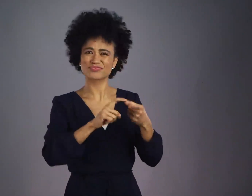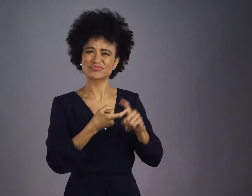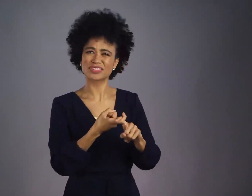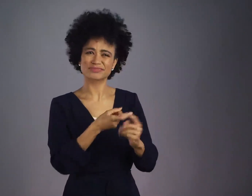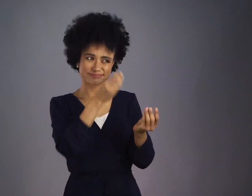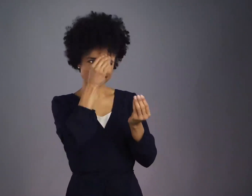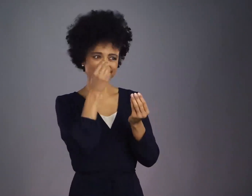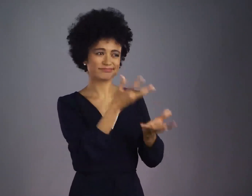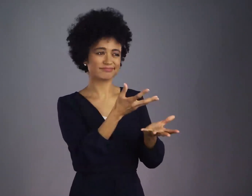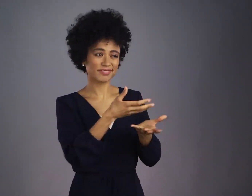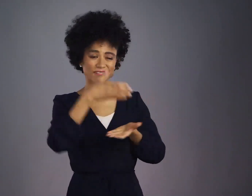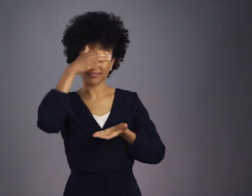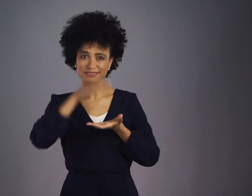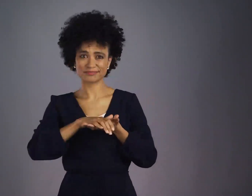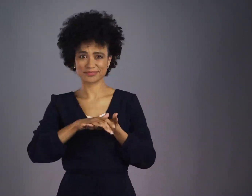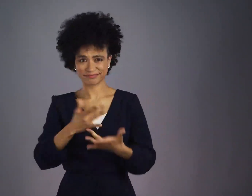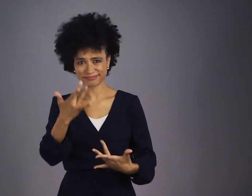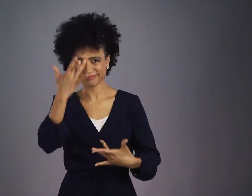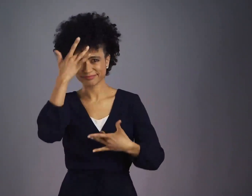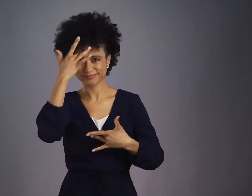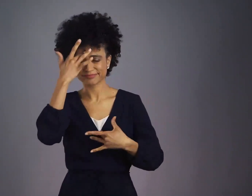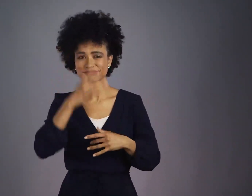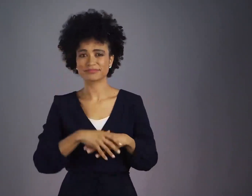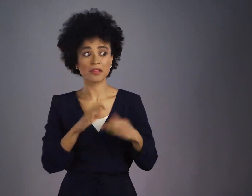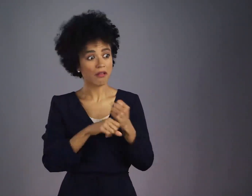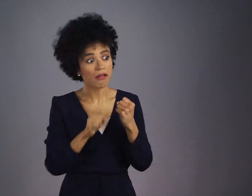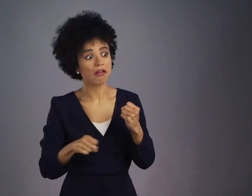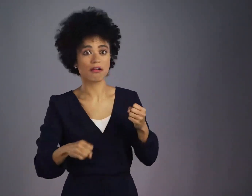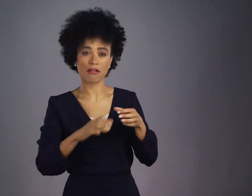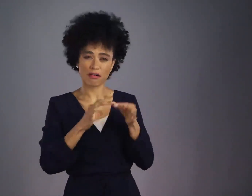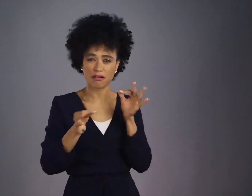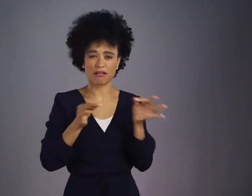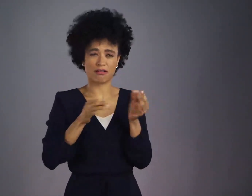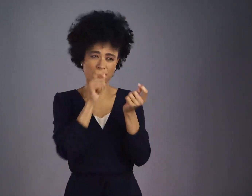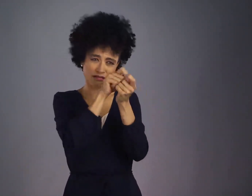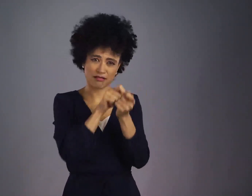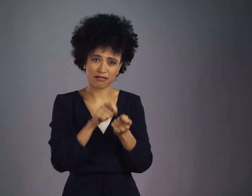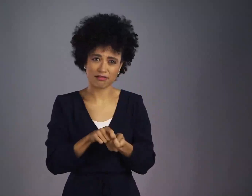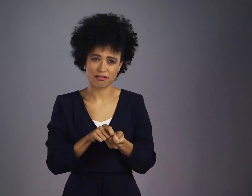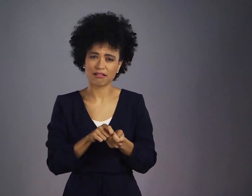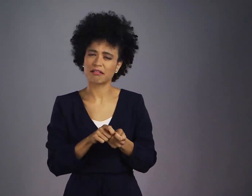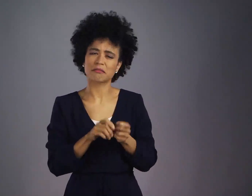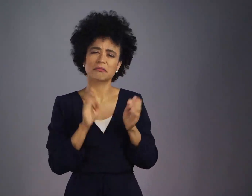While you need not discuss your husband at length, you can quietly let your friends know the nature of his illness.